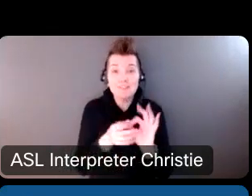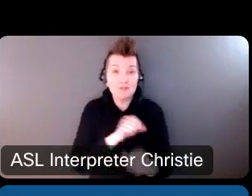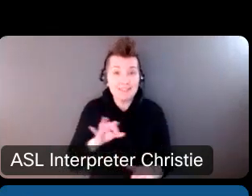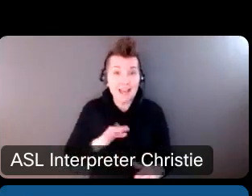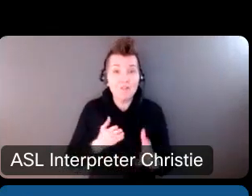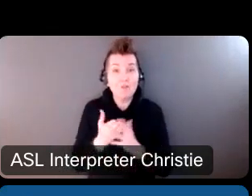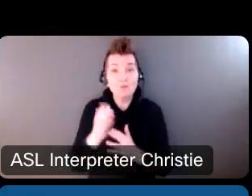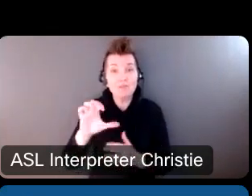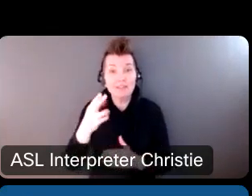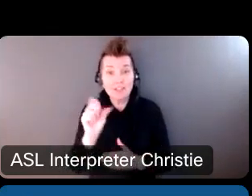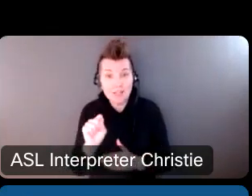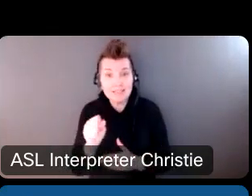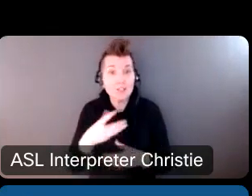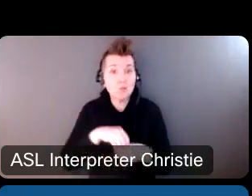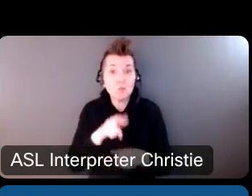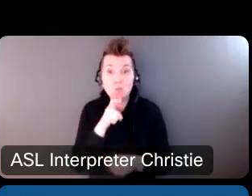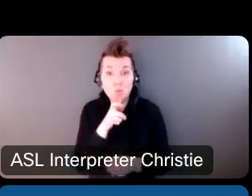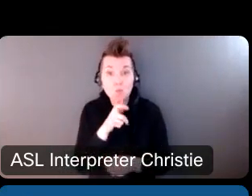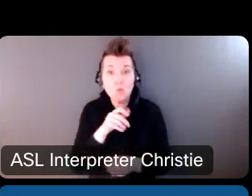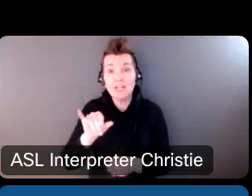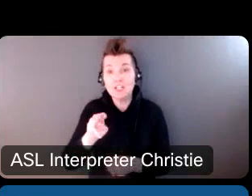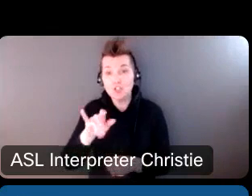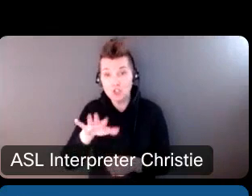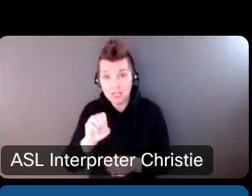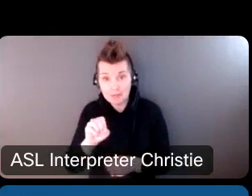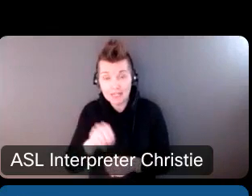including Jamie, Christie who's on the screen with me right now, and Sarah who's behind